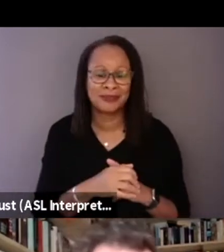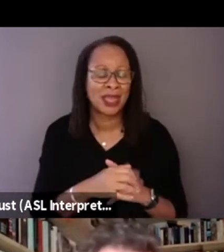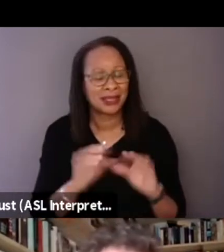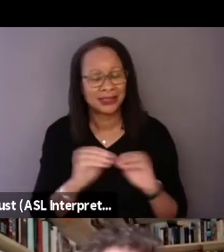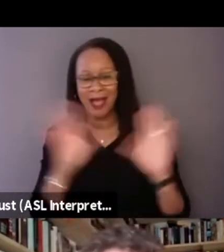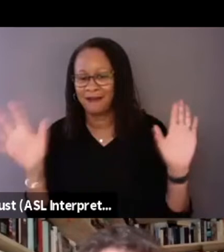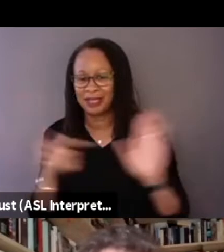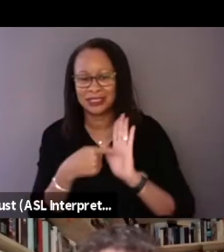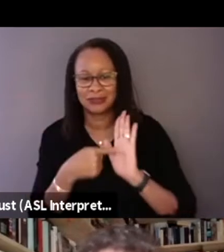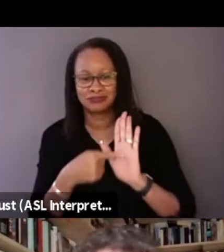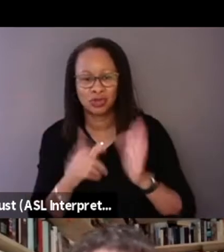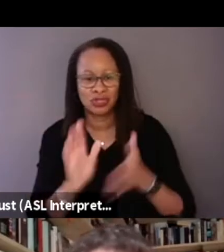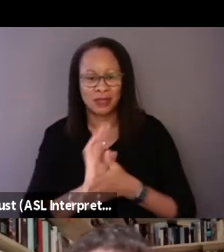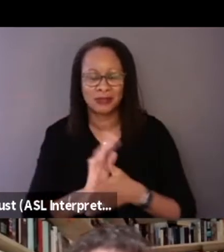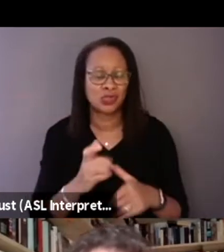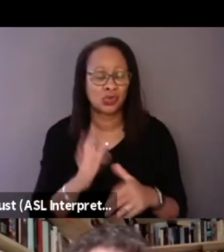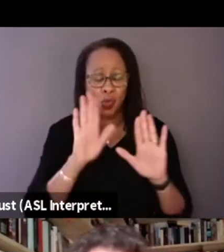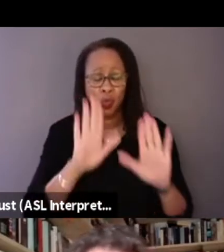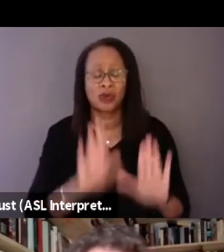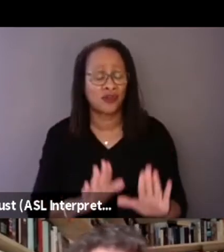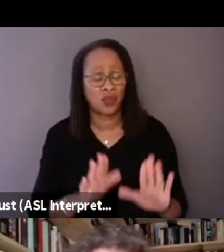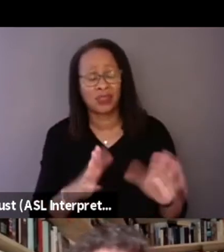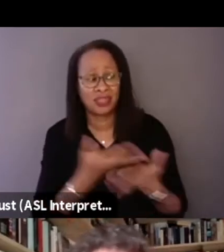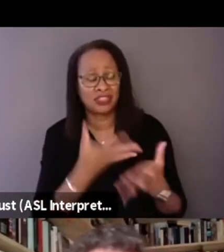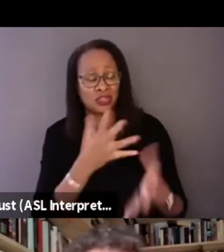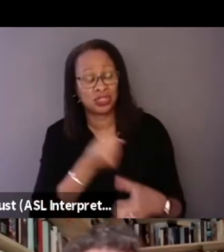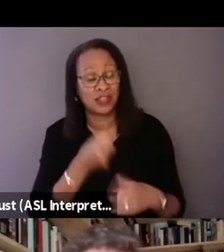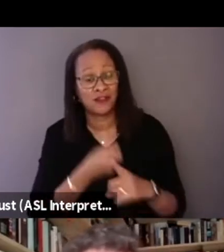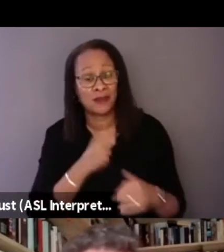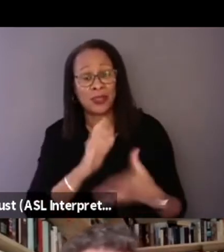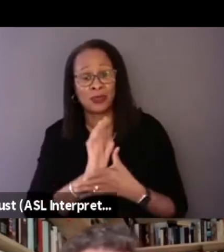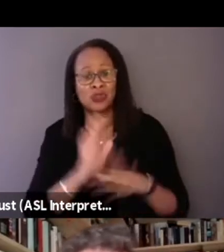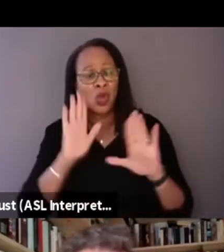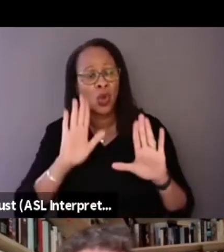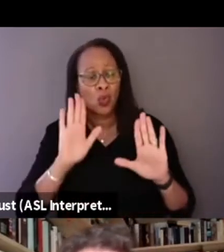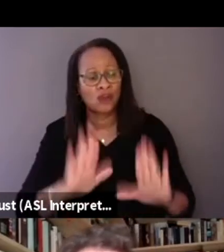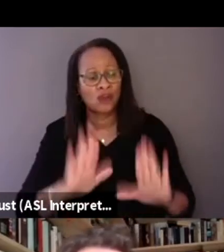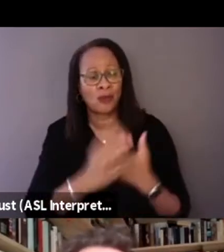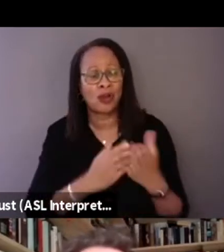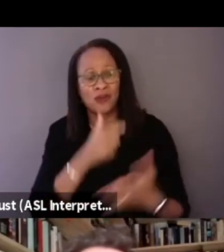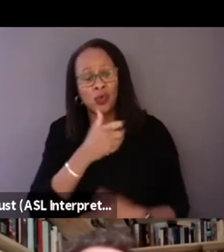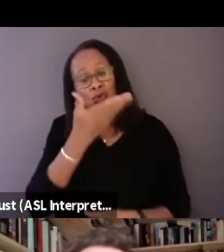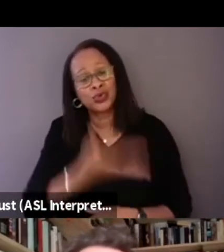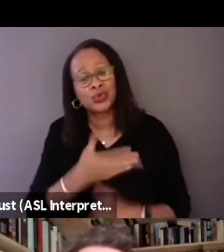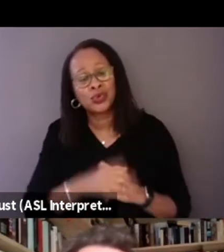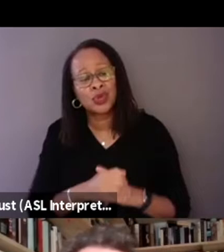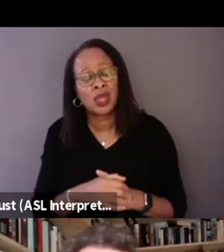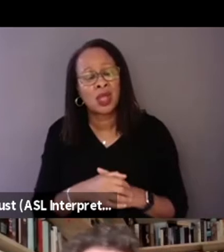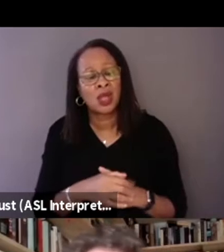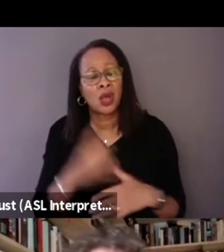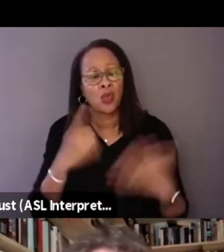It's one of the great takeaways of the movie, and it's such a part of who you are. And I'm wondering what for you was the funniest part